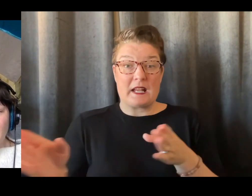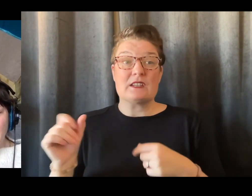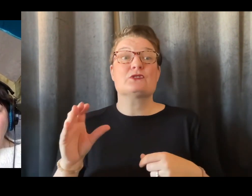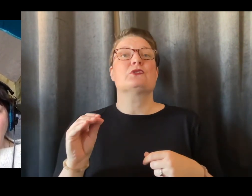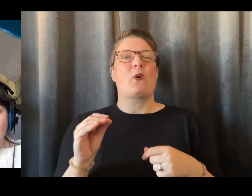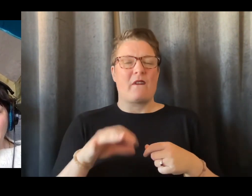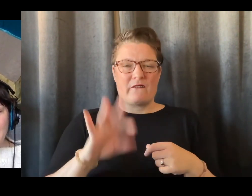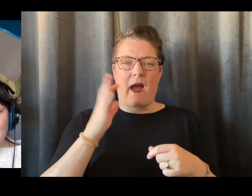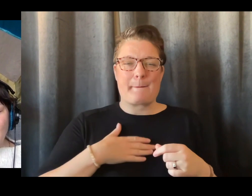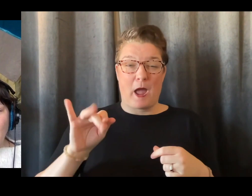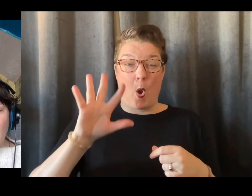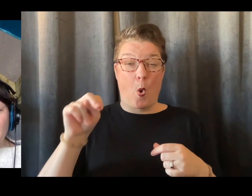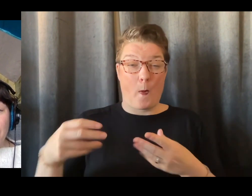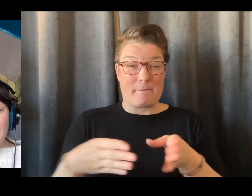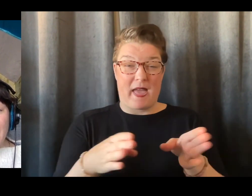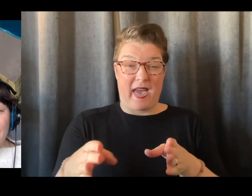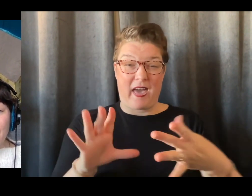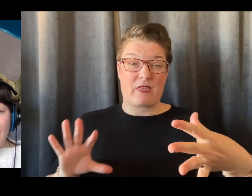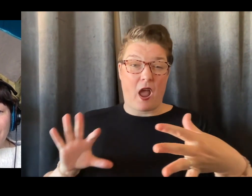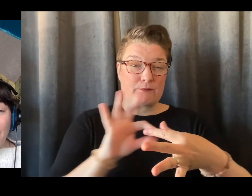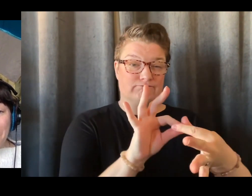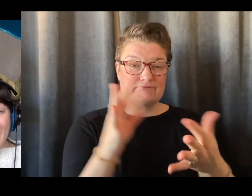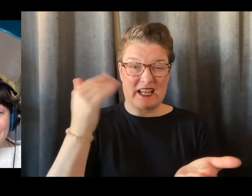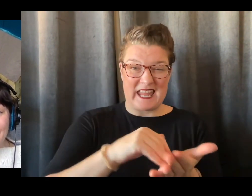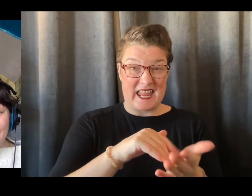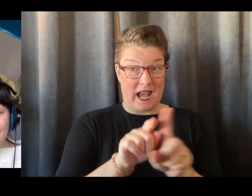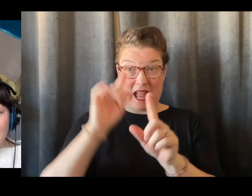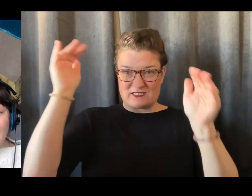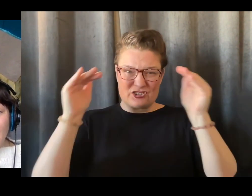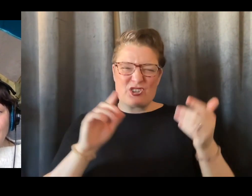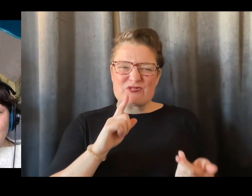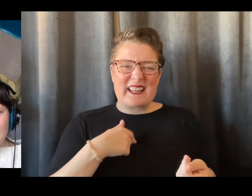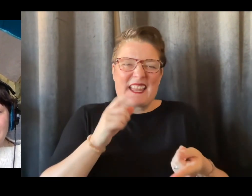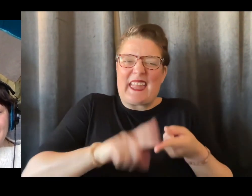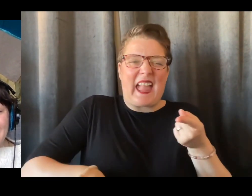I don't think I could have ever imagined a Judaism that didn't include everyone in